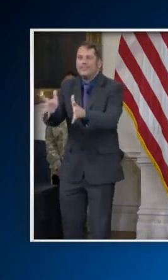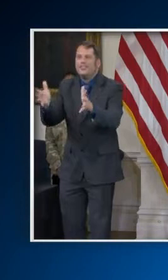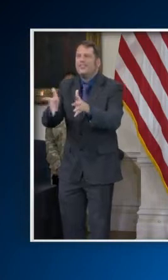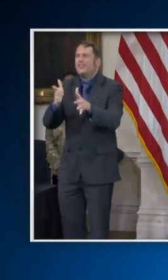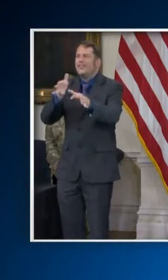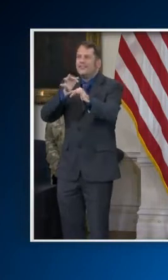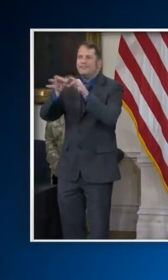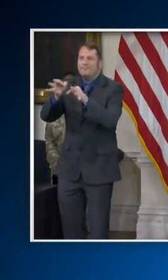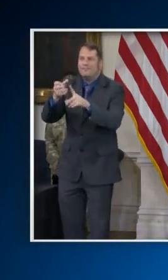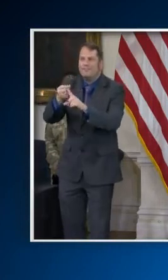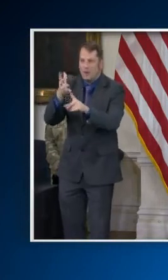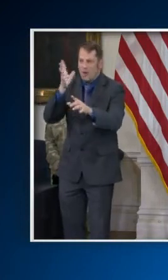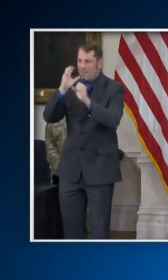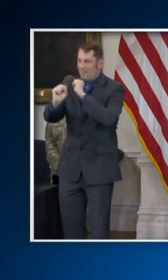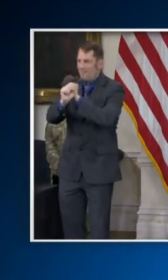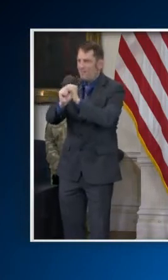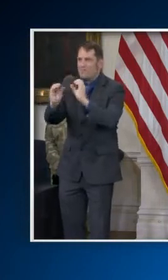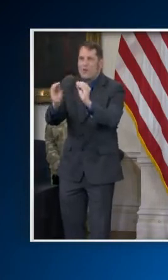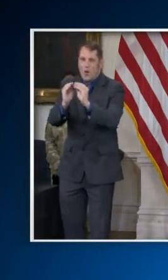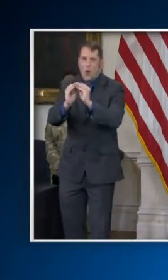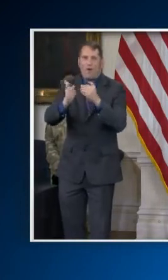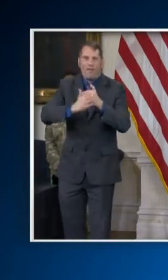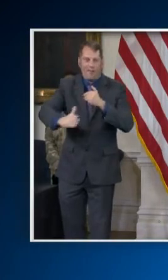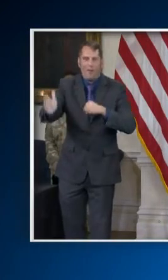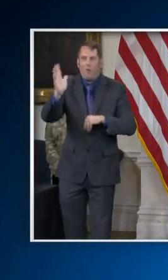ENCOURAGING PEOPLE TO GET VACCINATED.